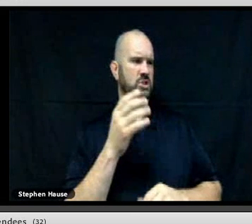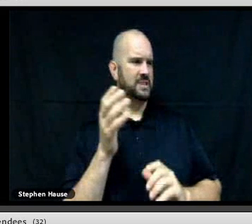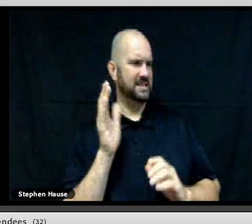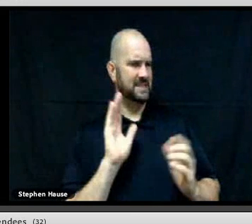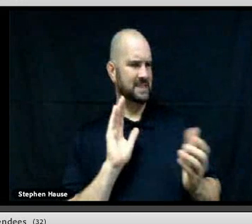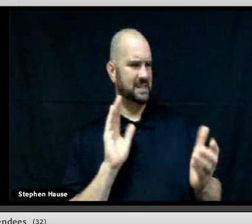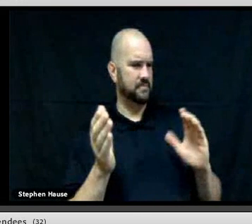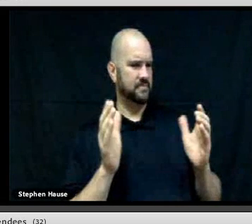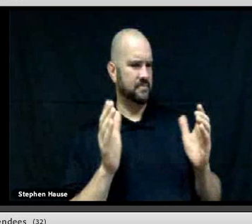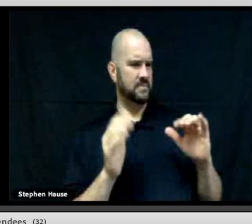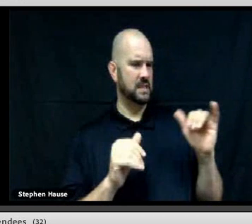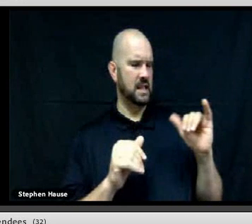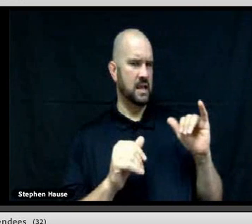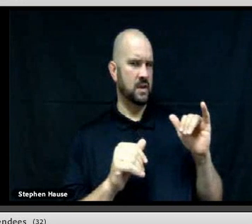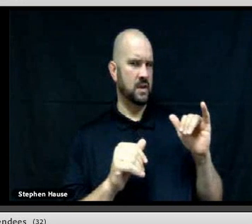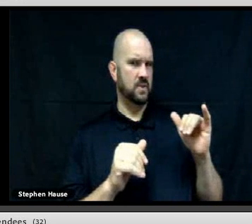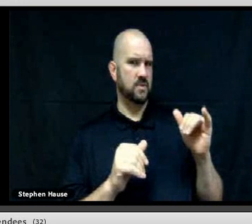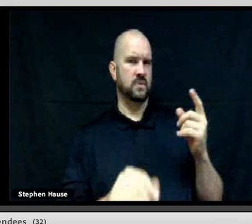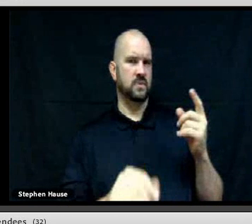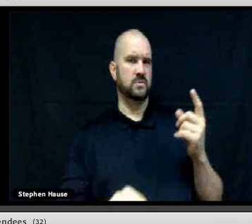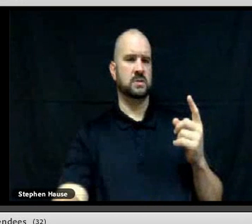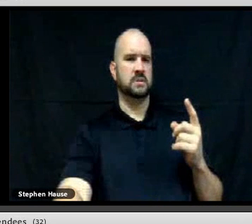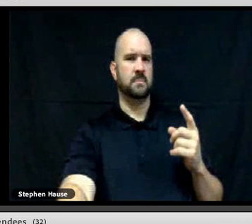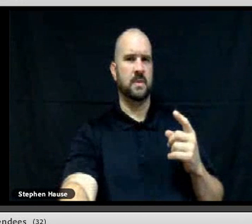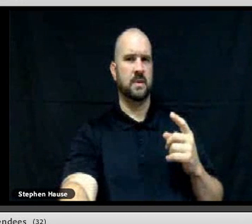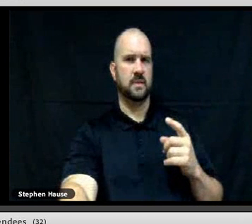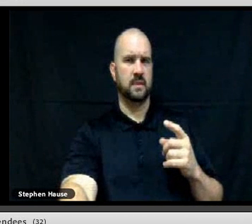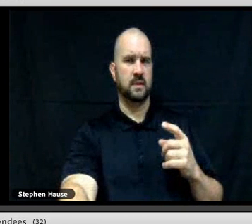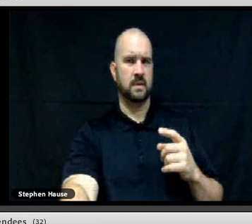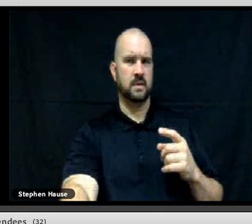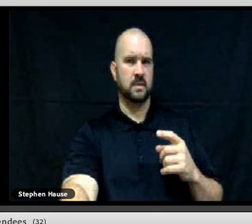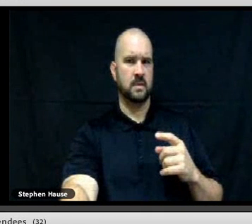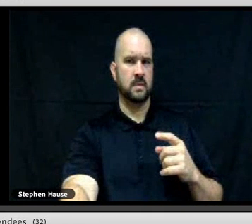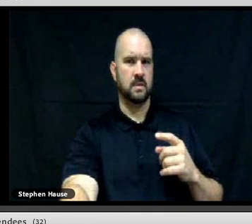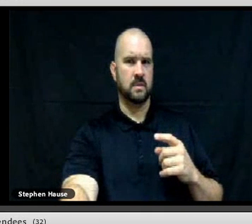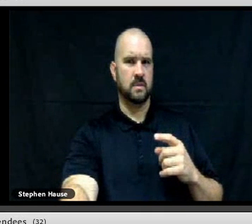uh, I don't know, squishy, is the word for it, about that.